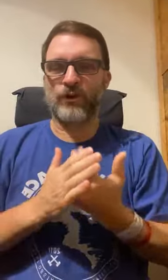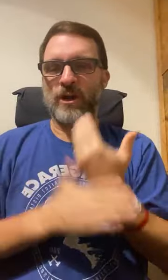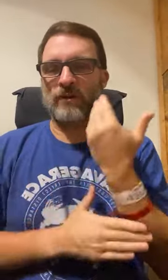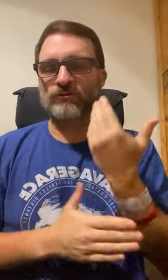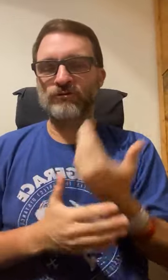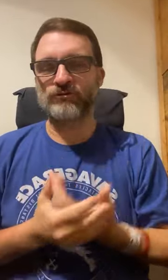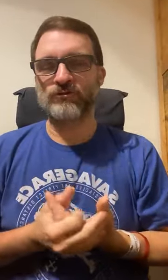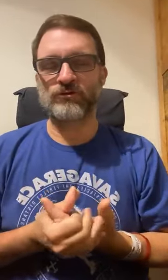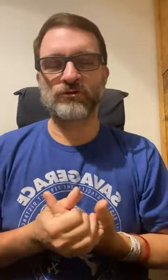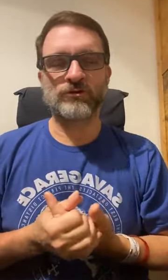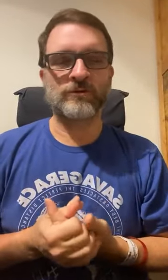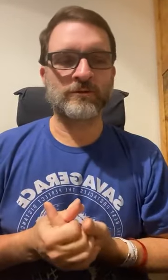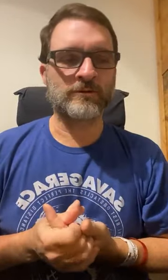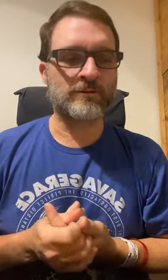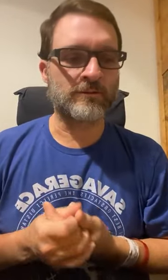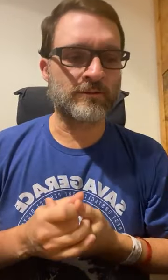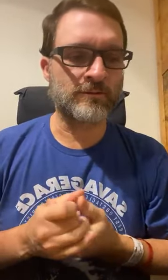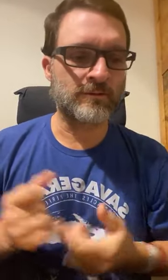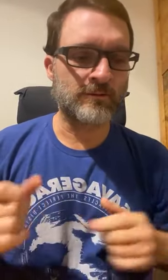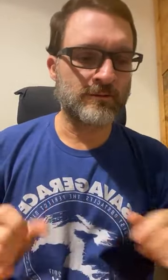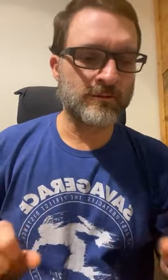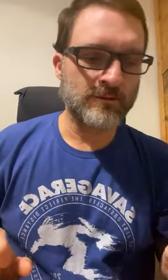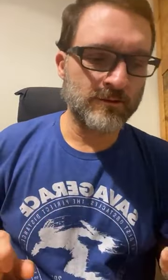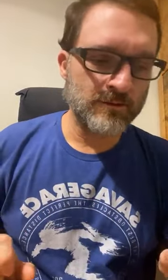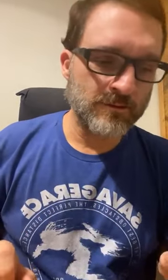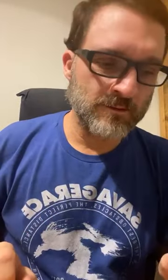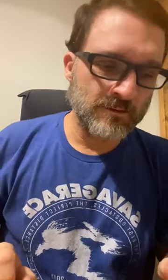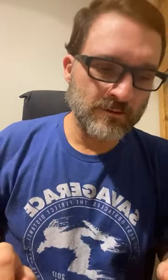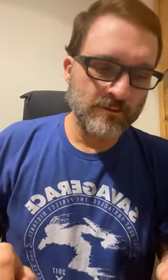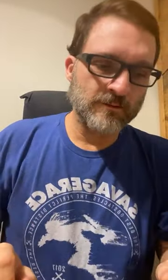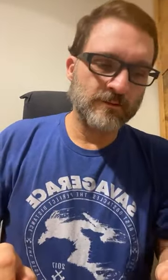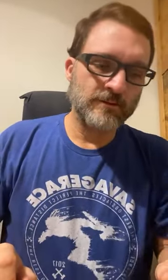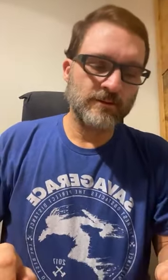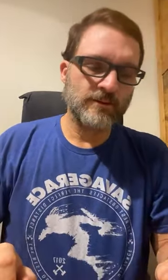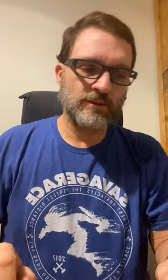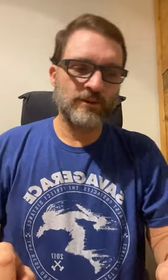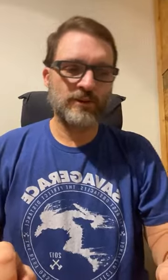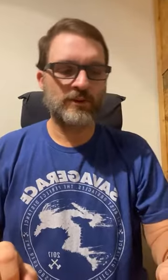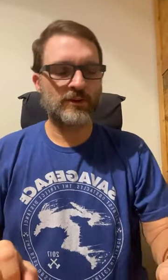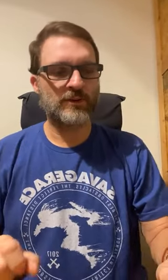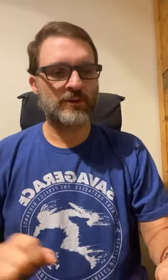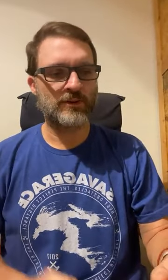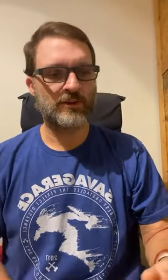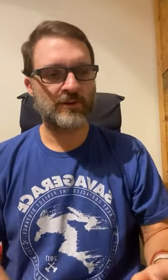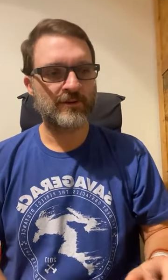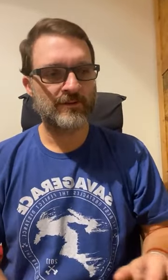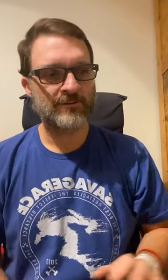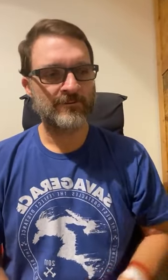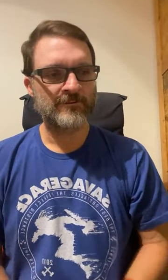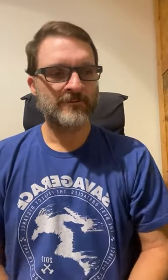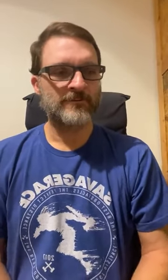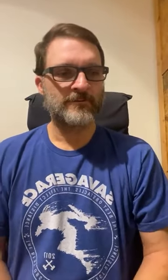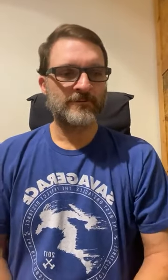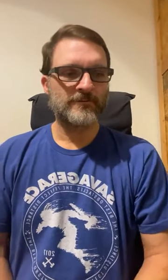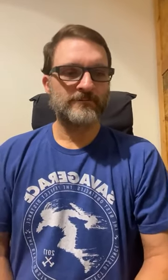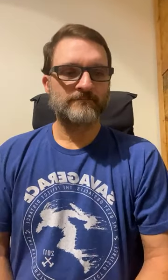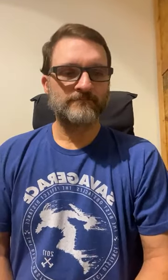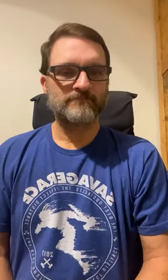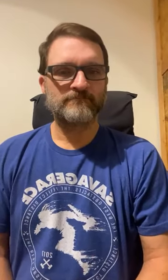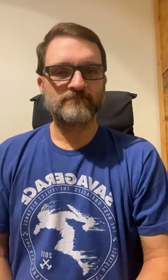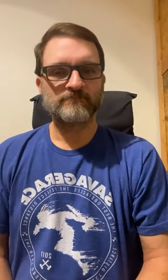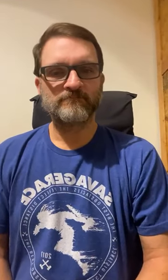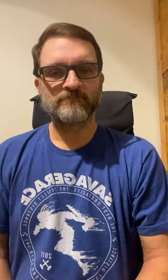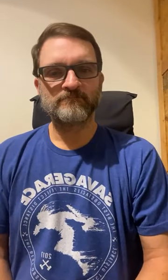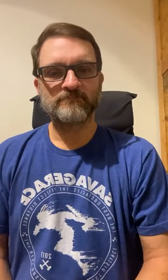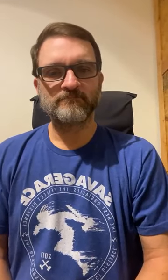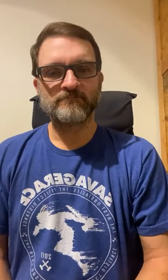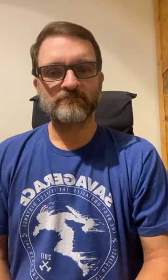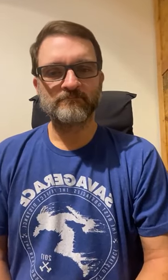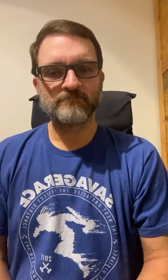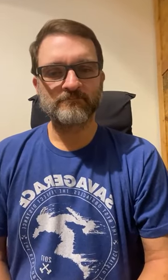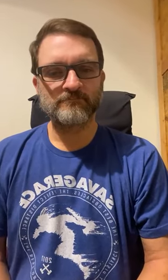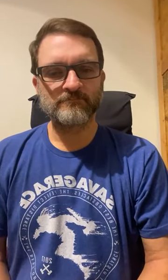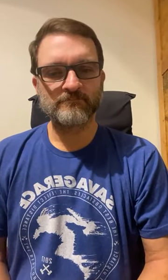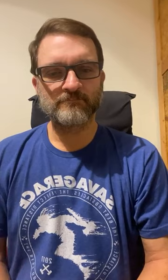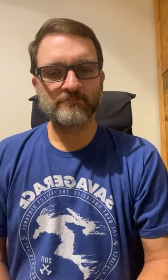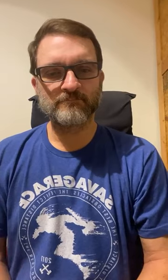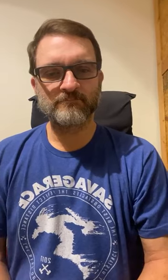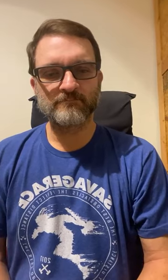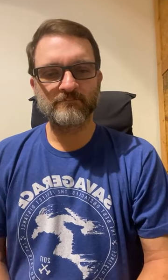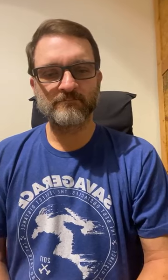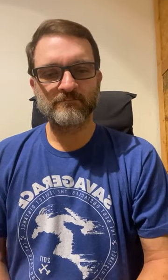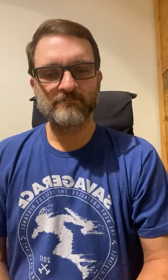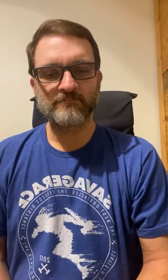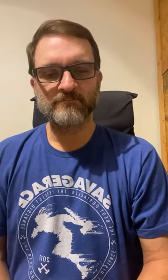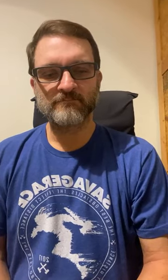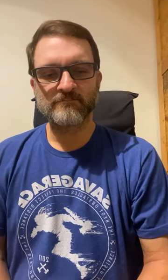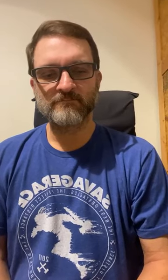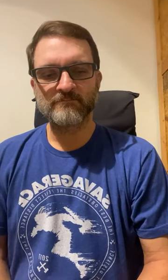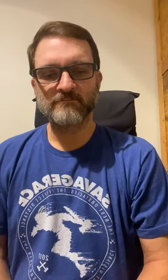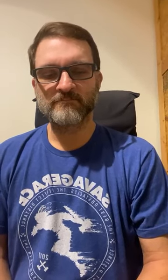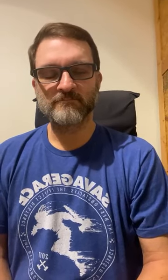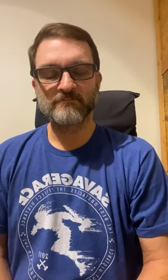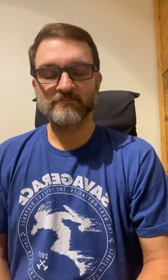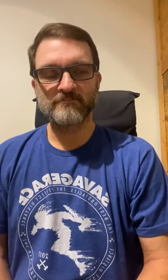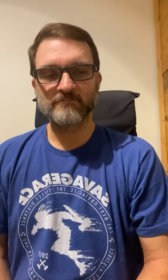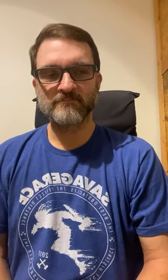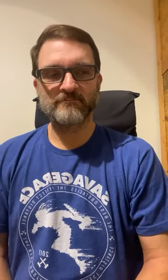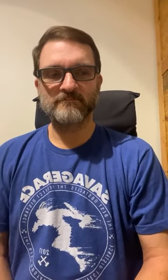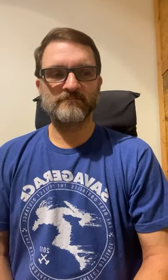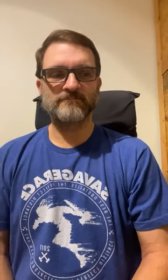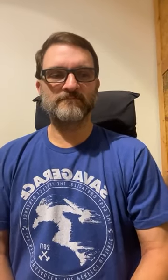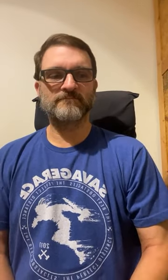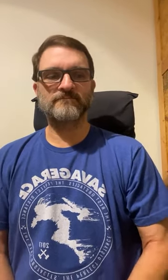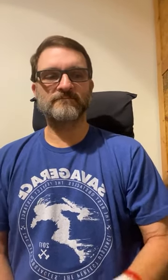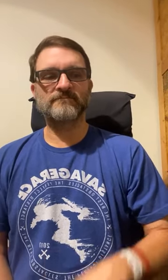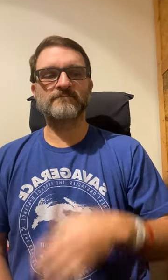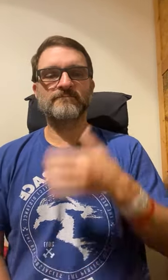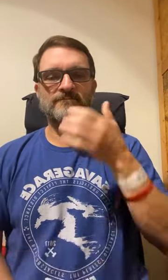It's still fresh